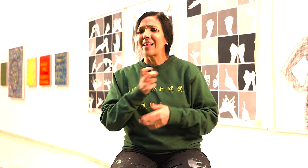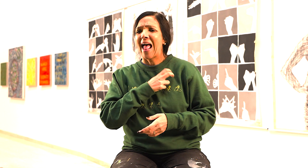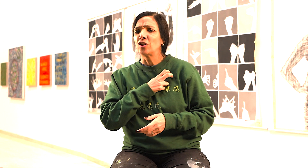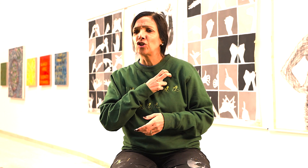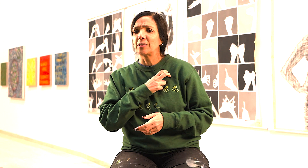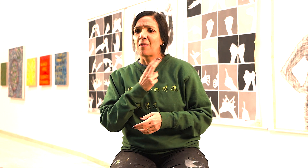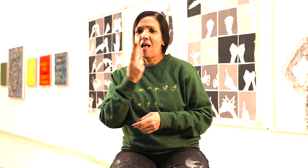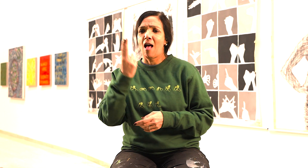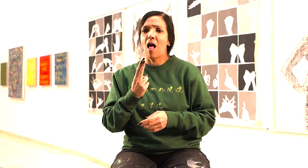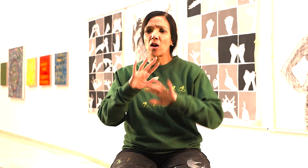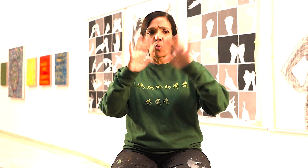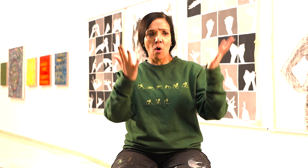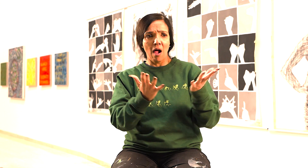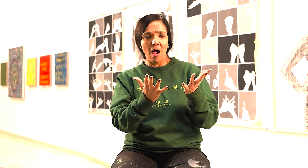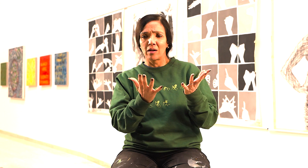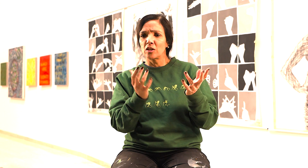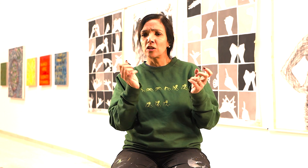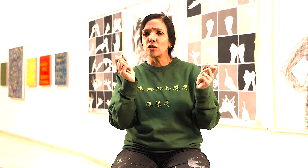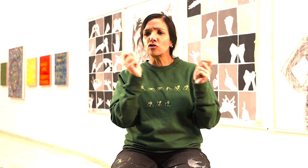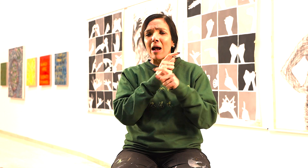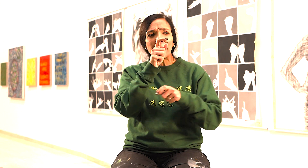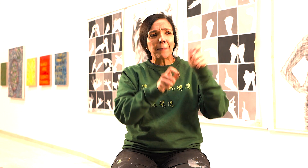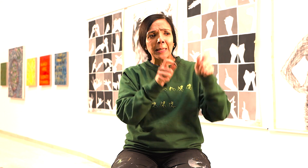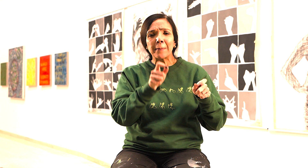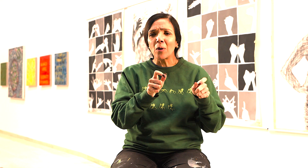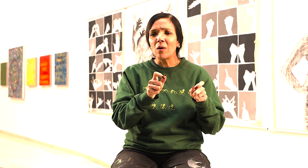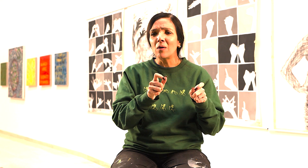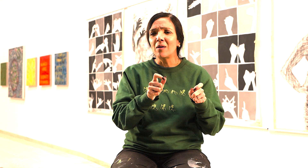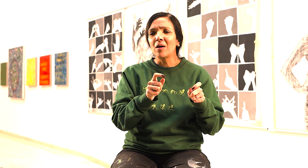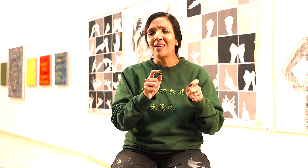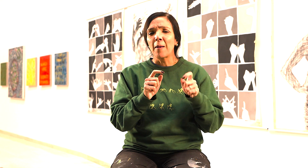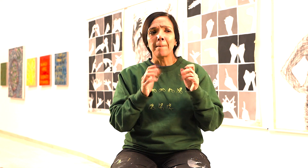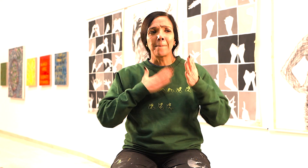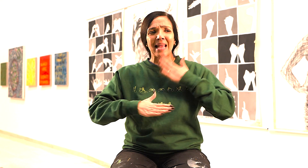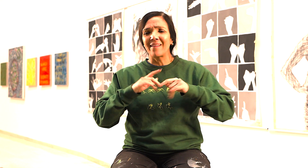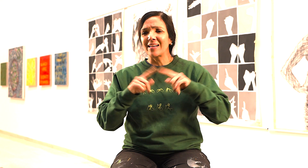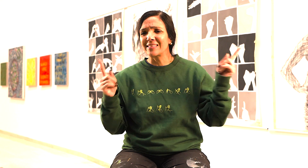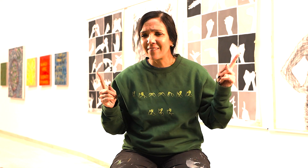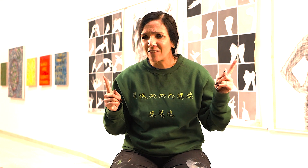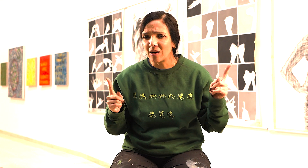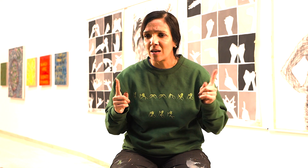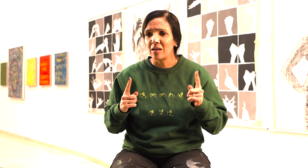They were always anxious because the art world, it represented strange people-- people that behave differently